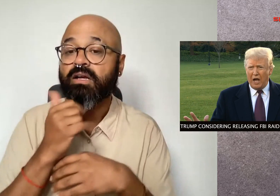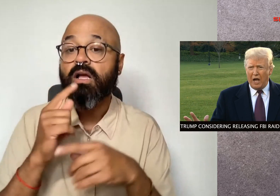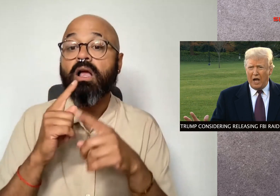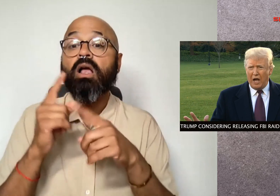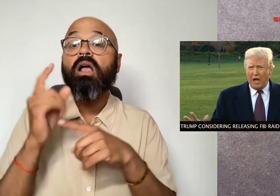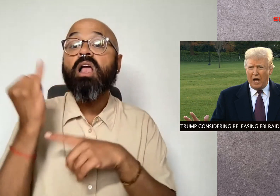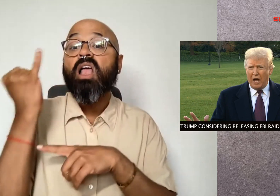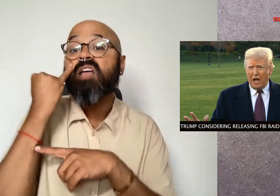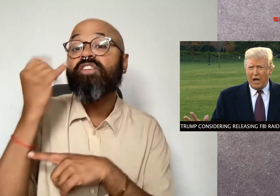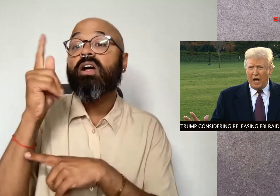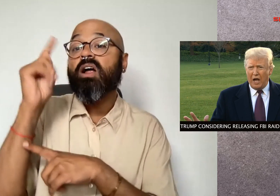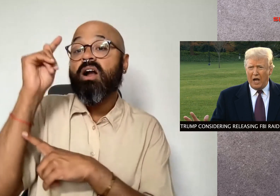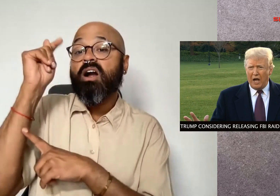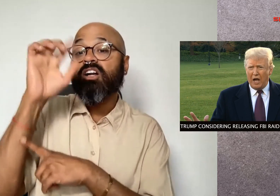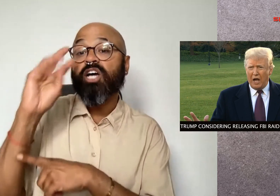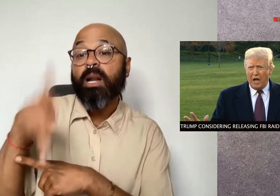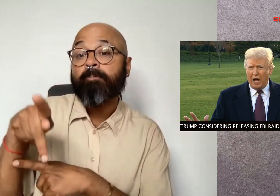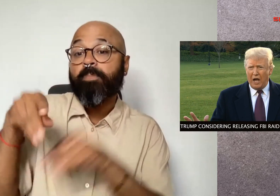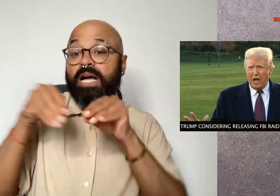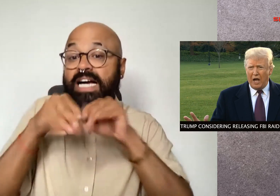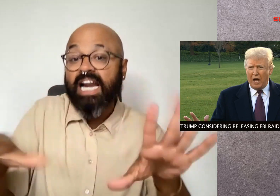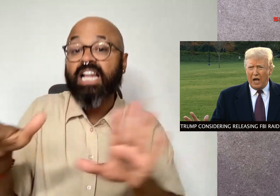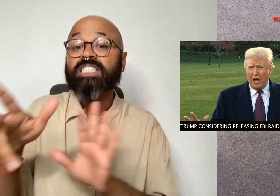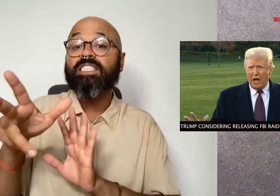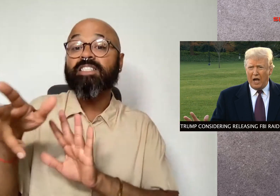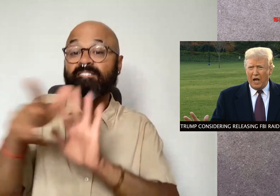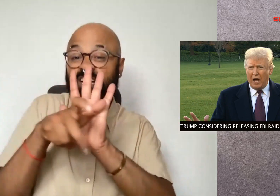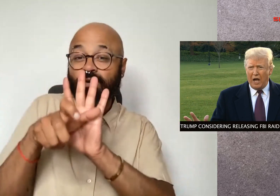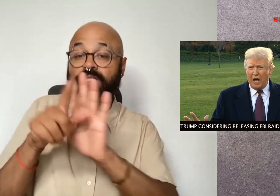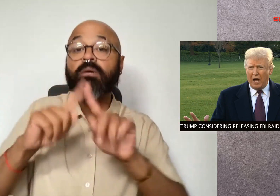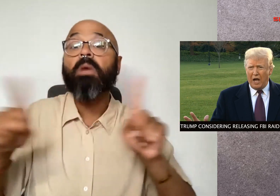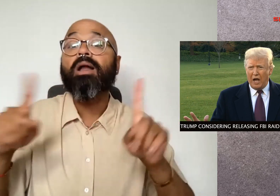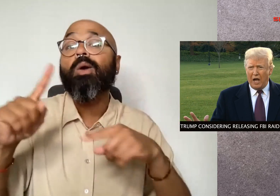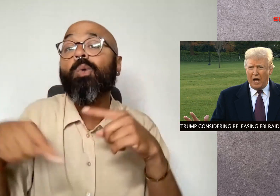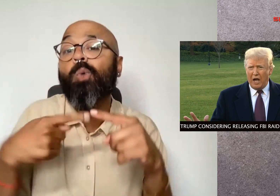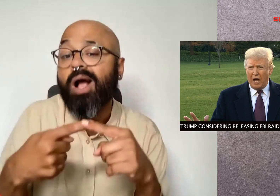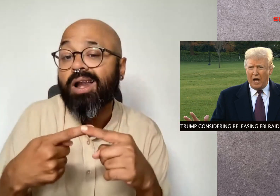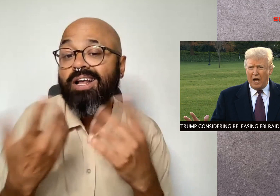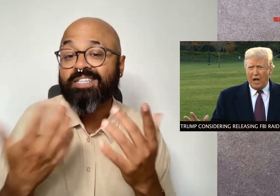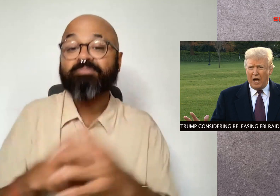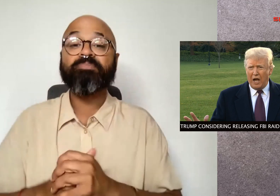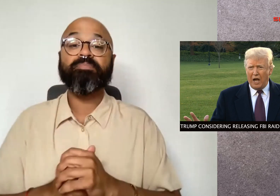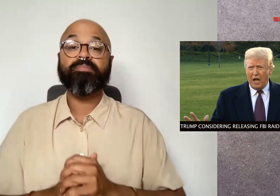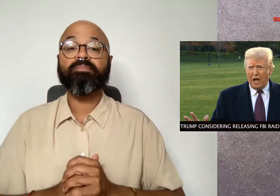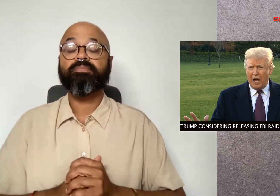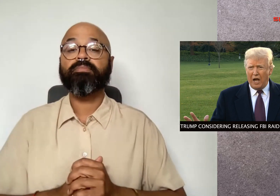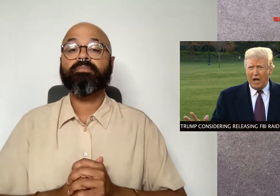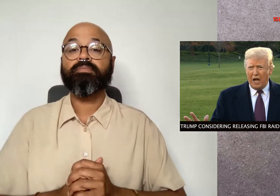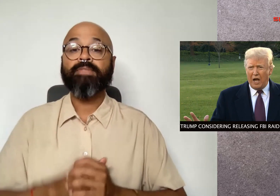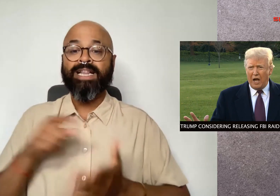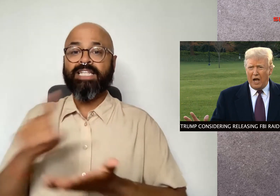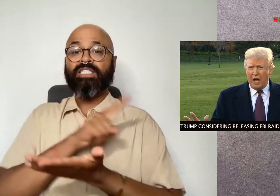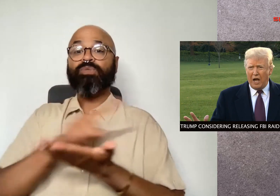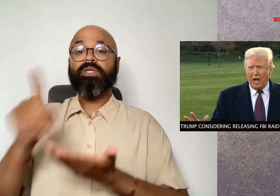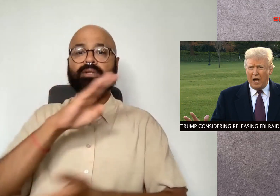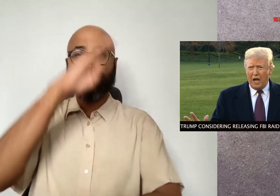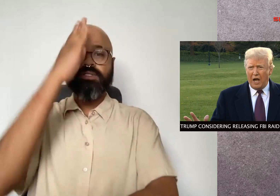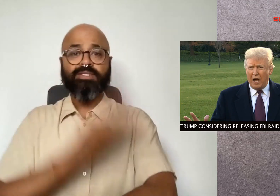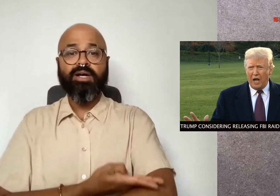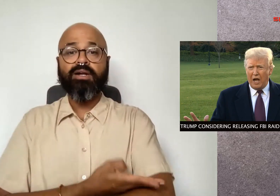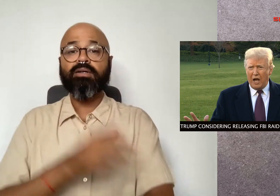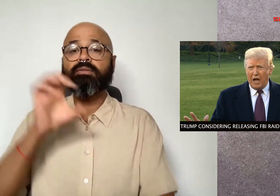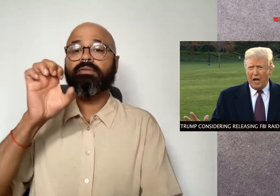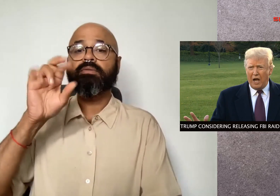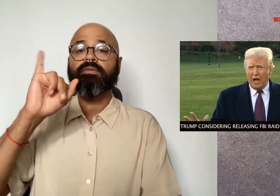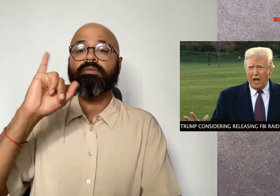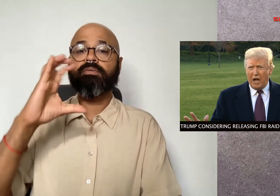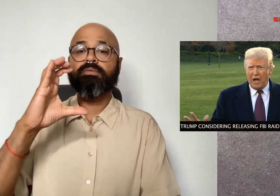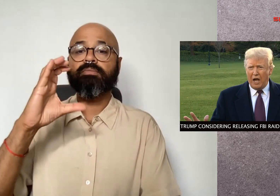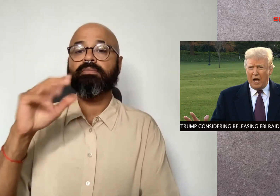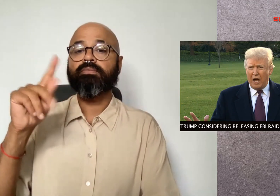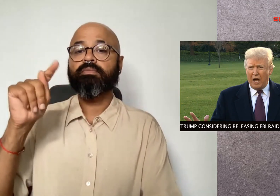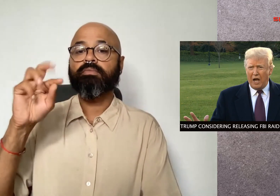one source says is not a matter of if Trump releases the footage but when